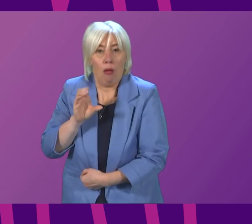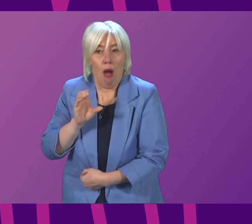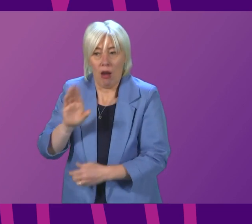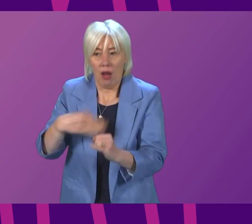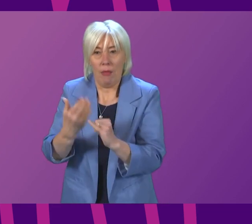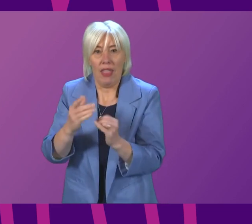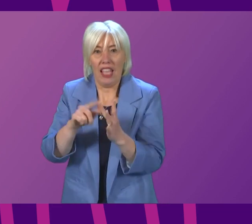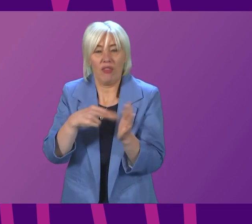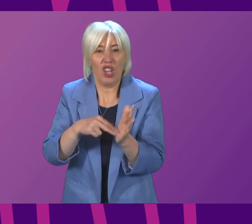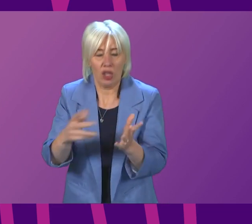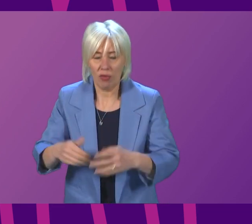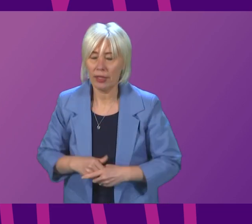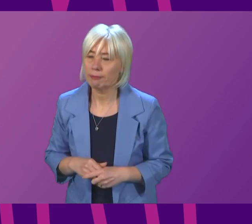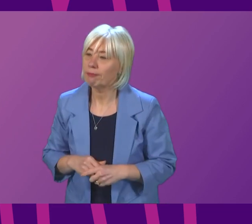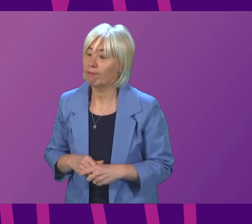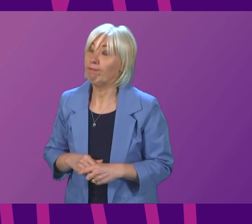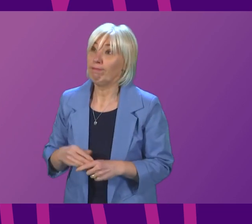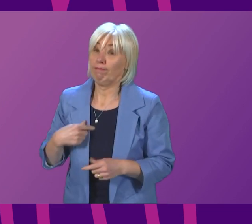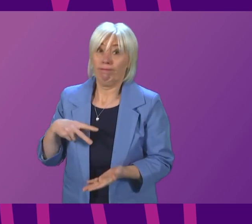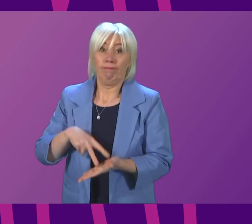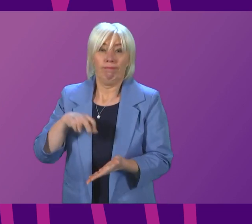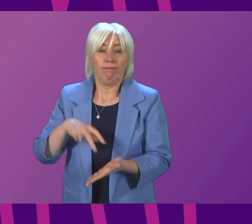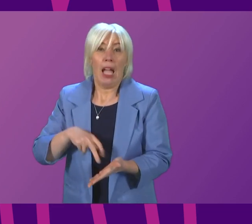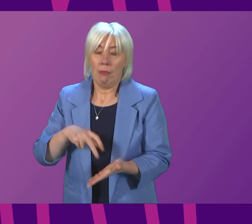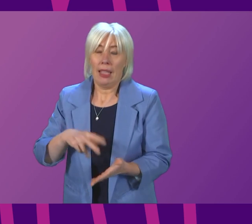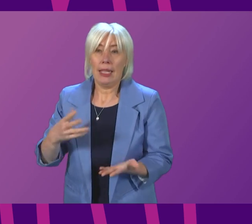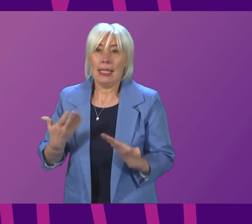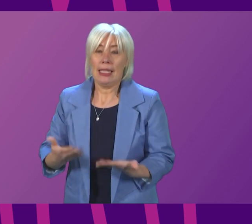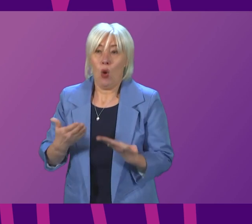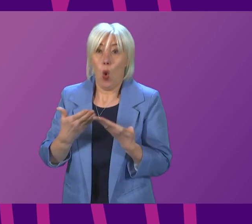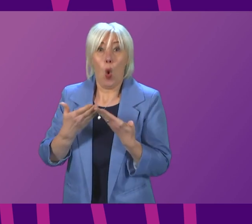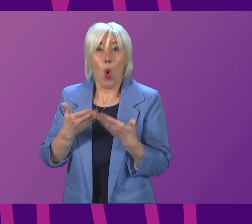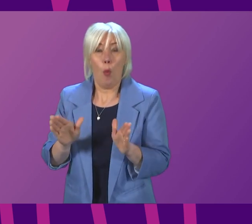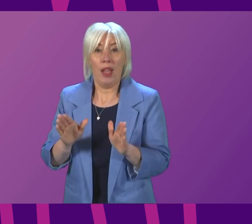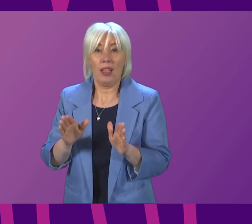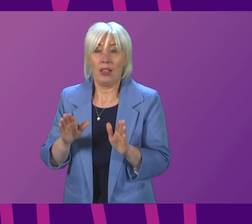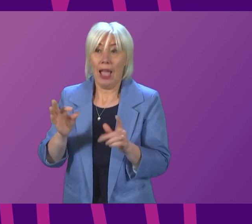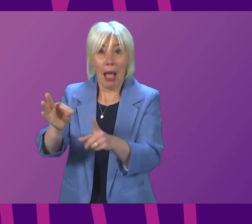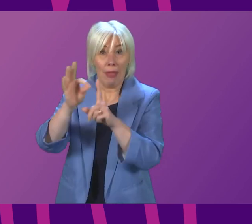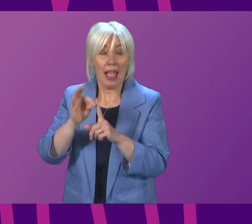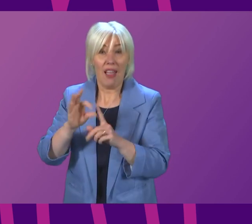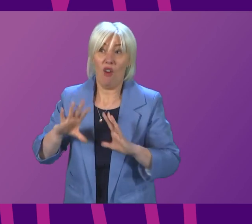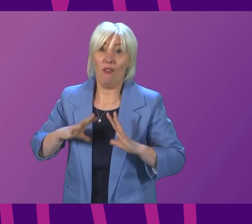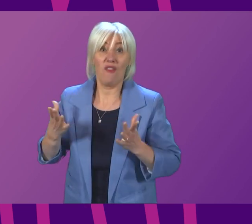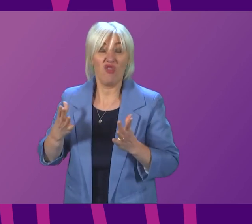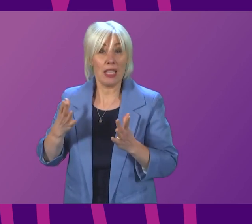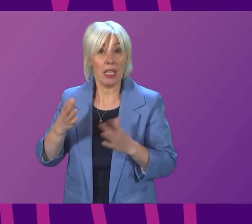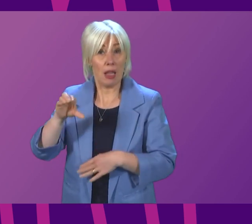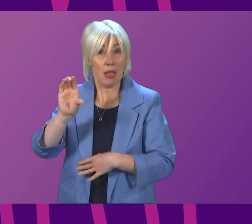I am delighted, as I am sure many people are, that applications are now open for free bus travel for young people under 22.